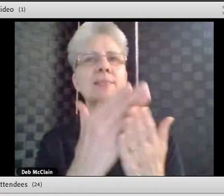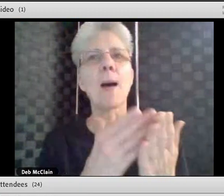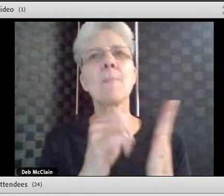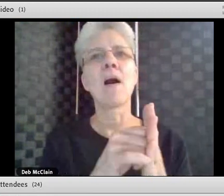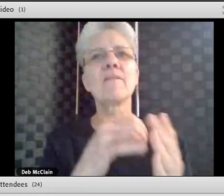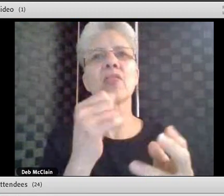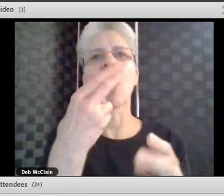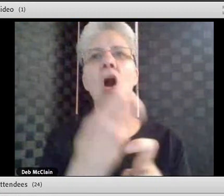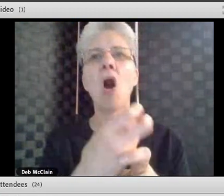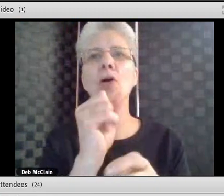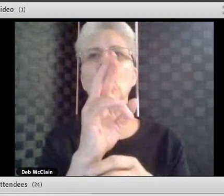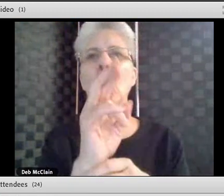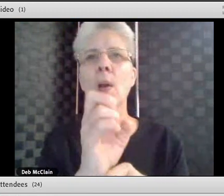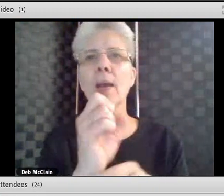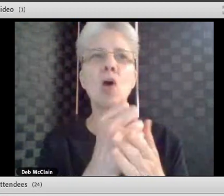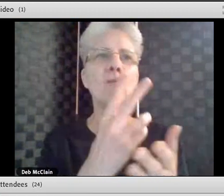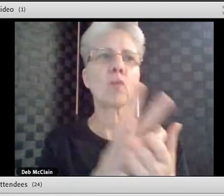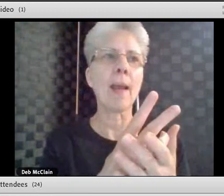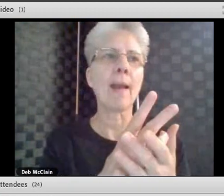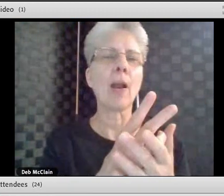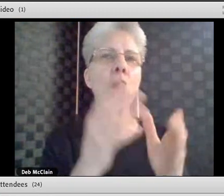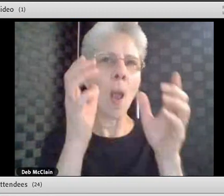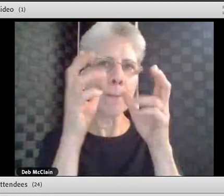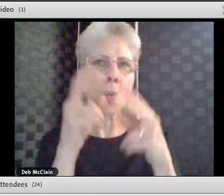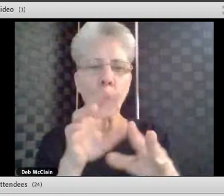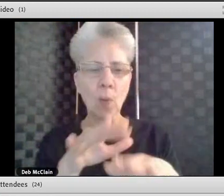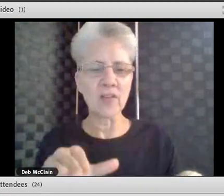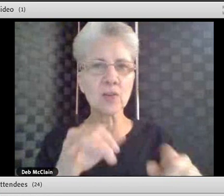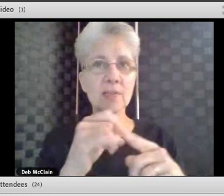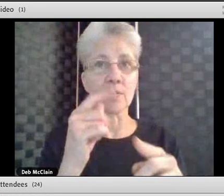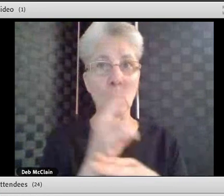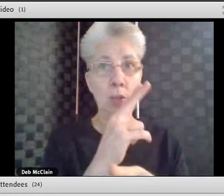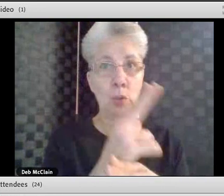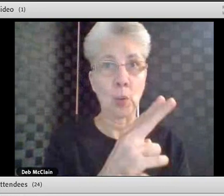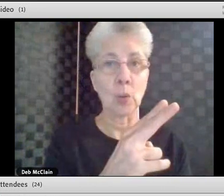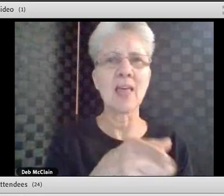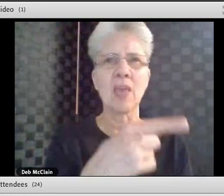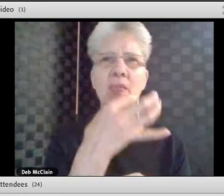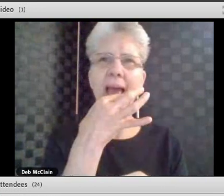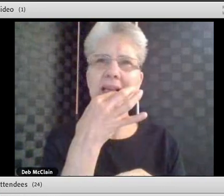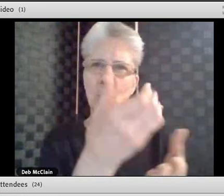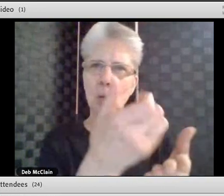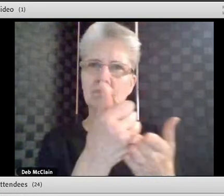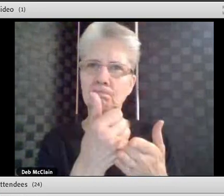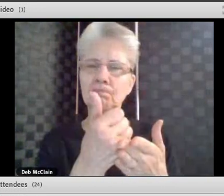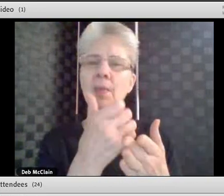and they actually provide some of the hardware and software and profiles that we use, and they're also available as an expert,